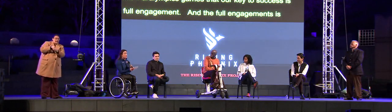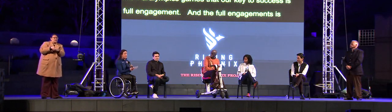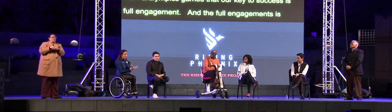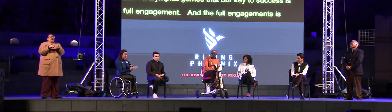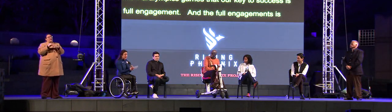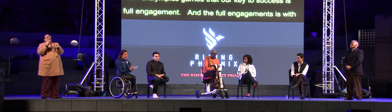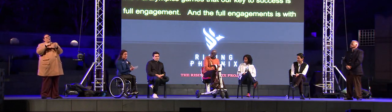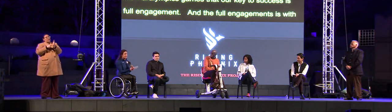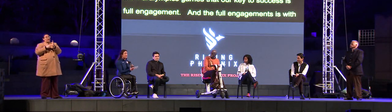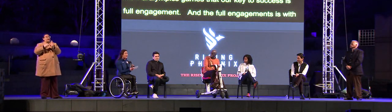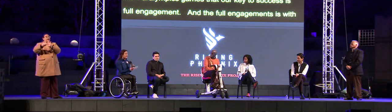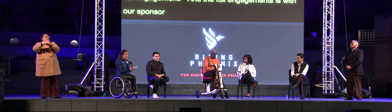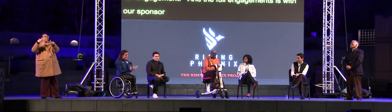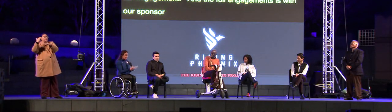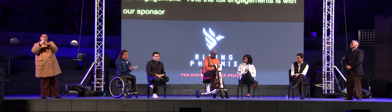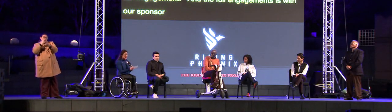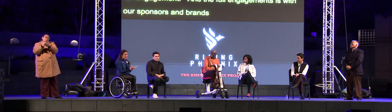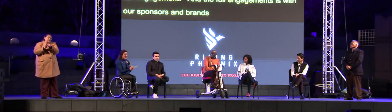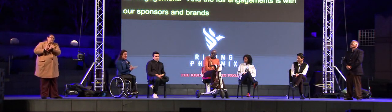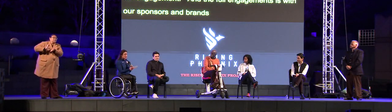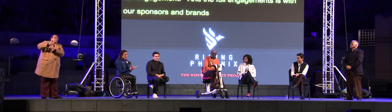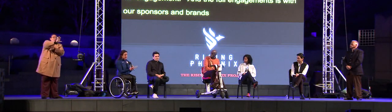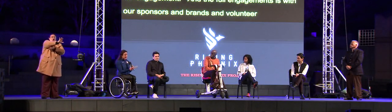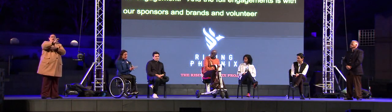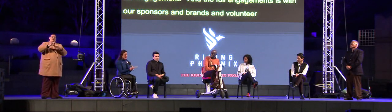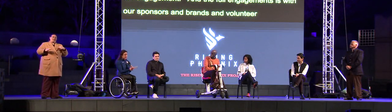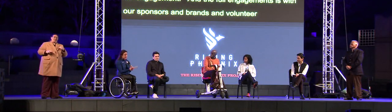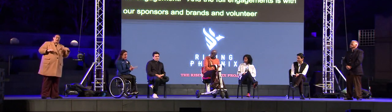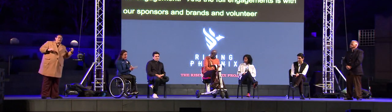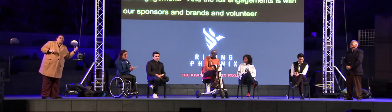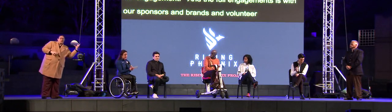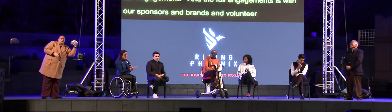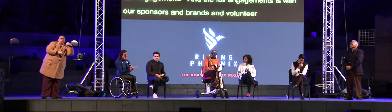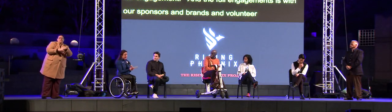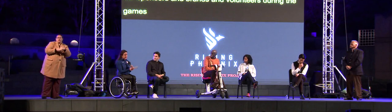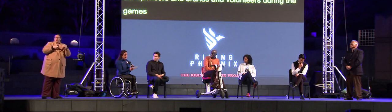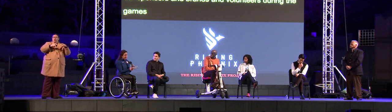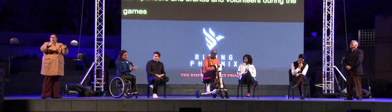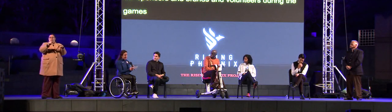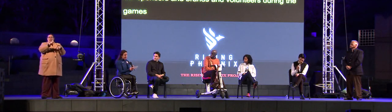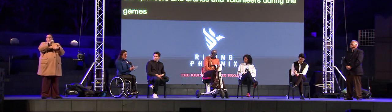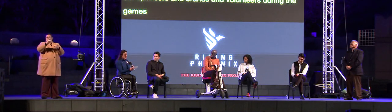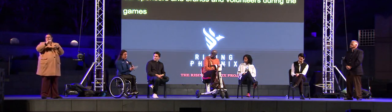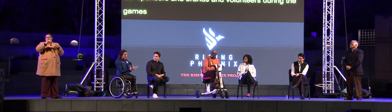and with the brands and volunteers during the games and even after.